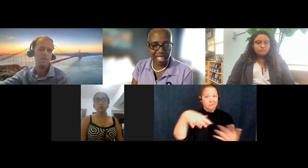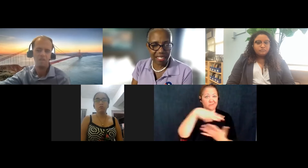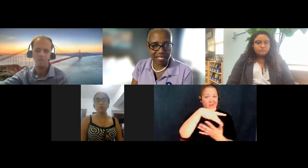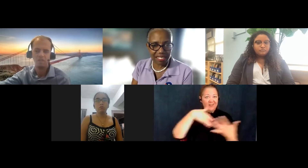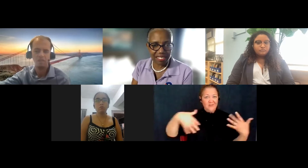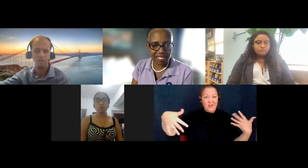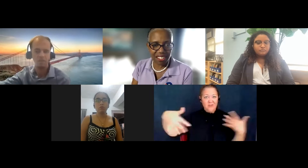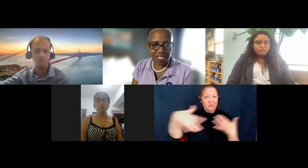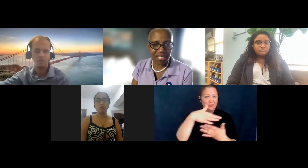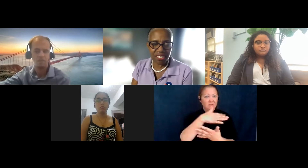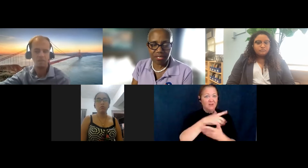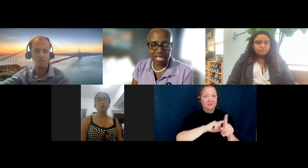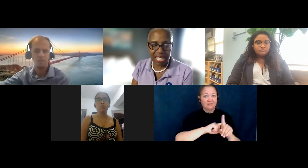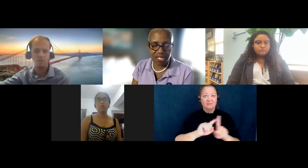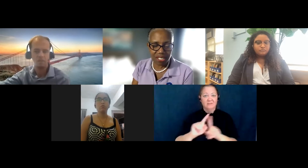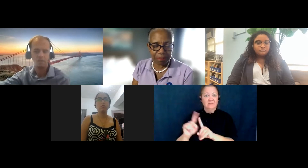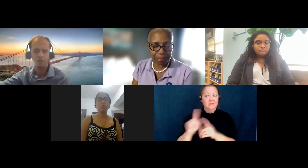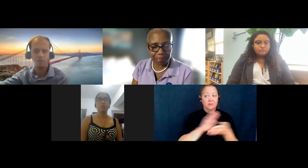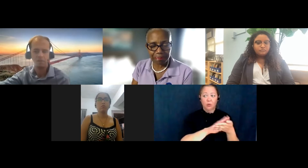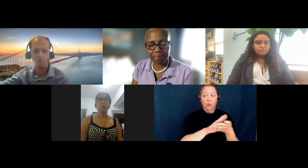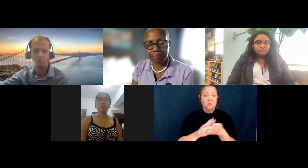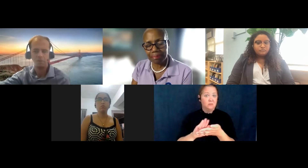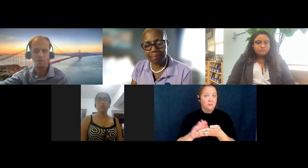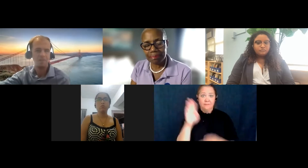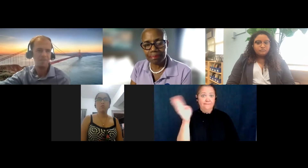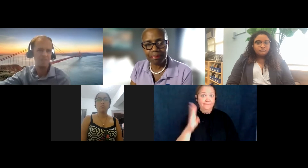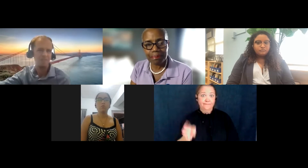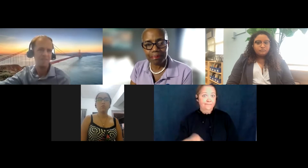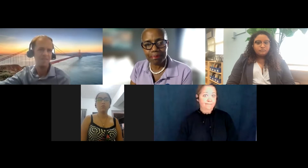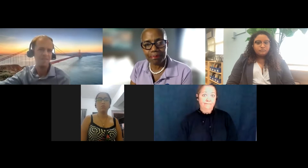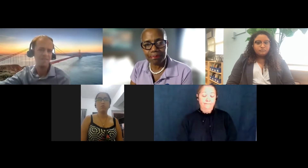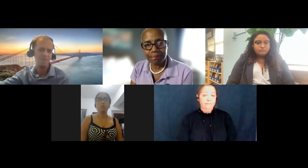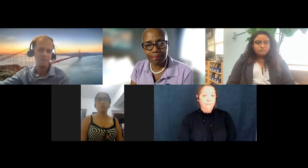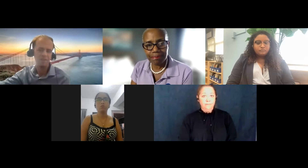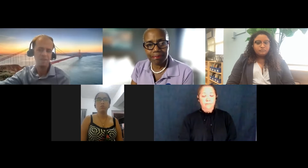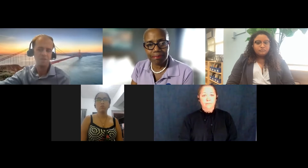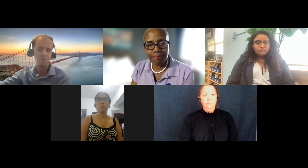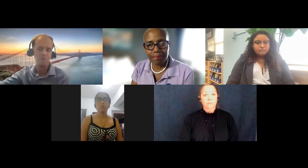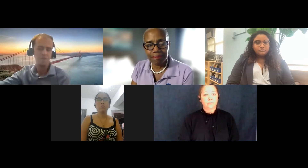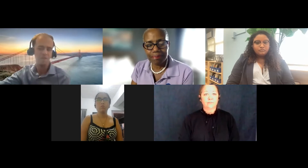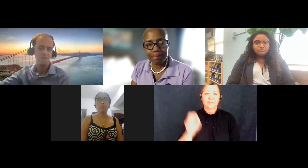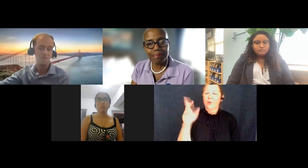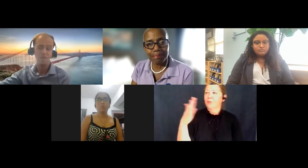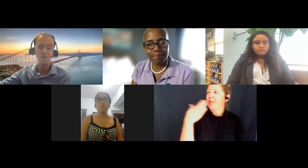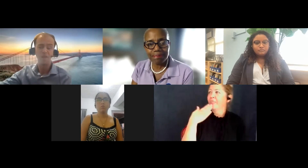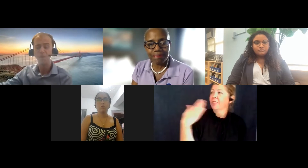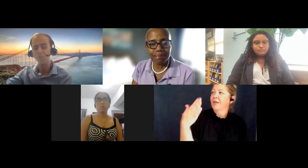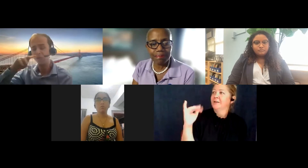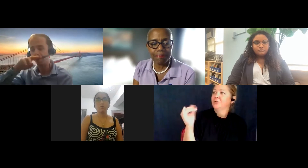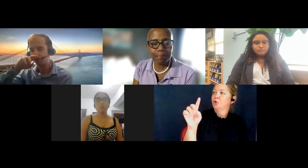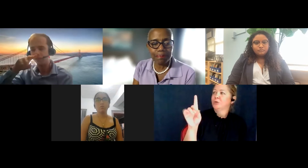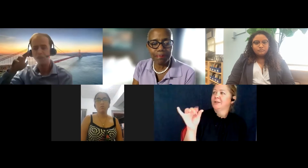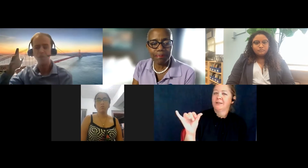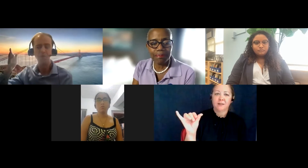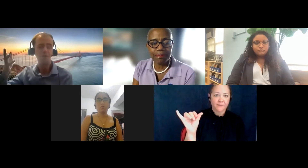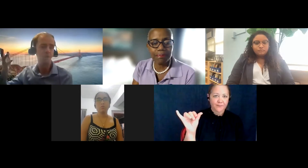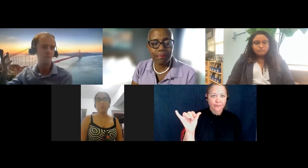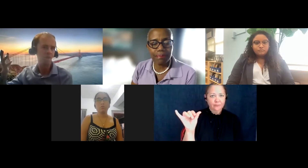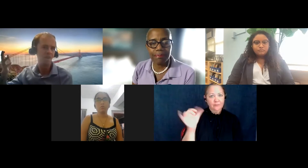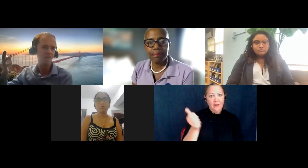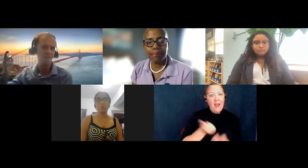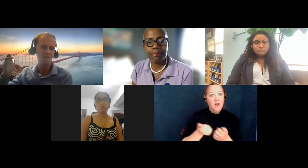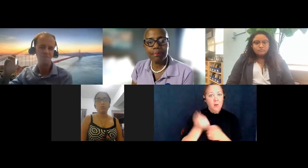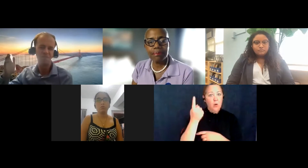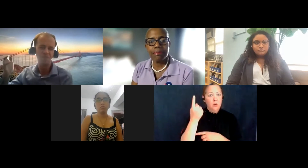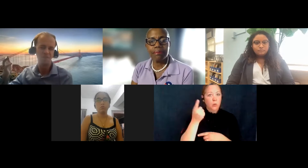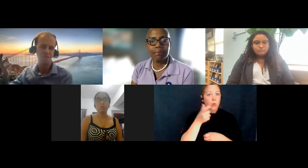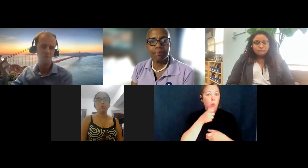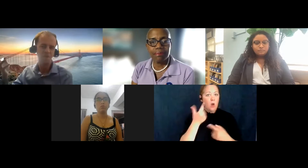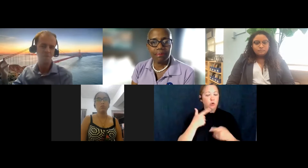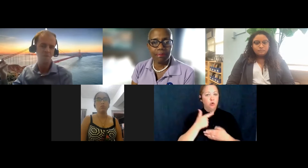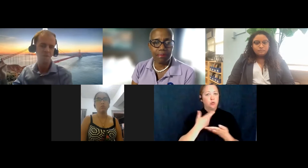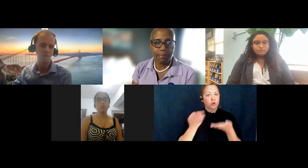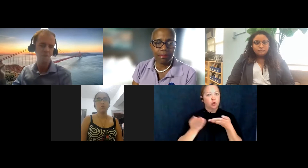Thank you, Judy. Anybody who is looking to serve abroad, when trying to figure out